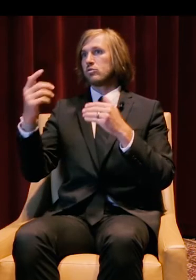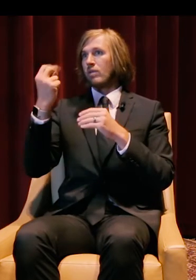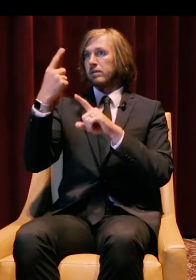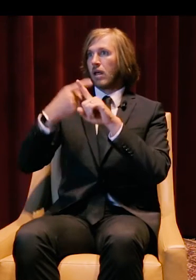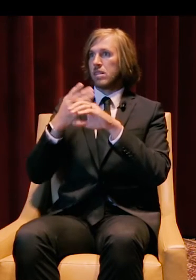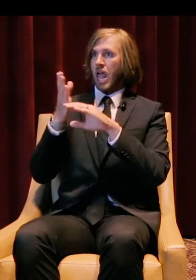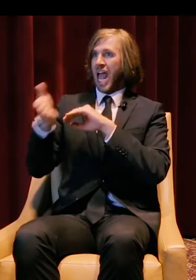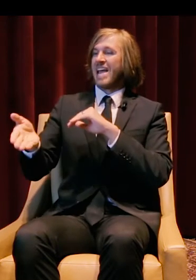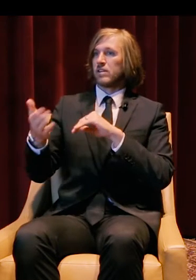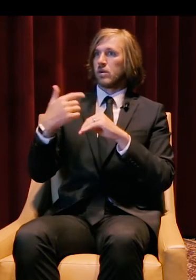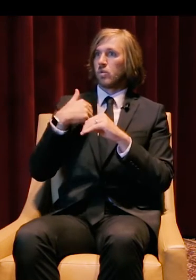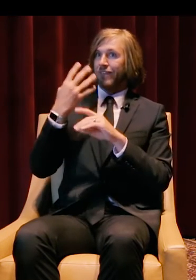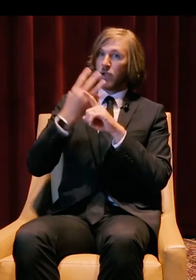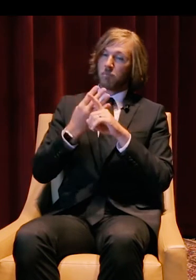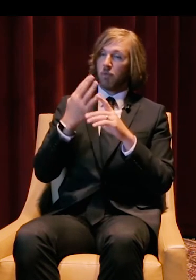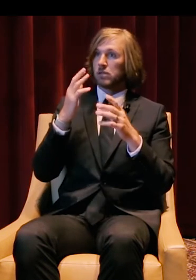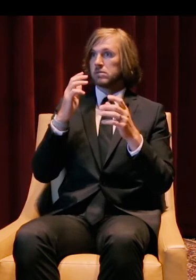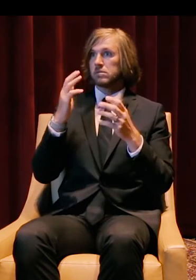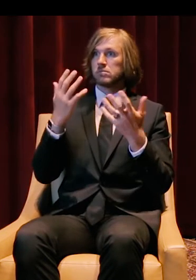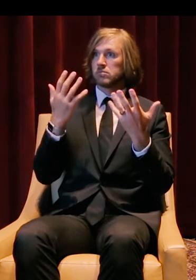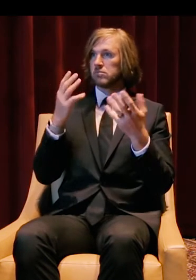after we spent four months kind of